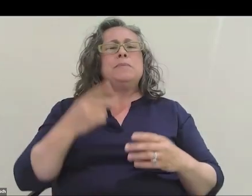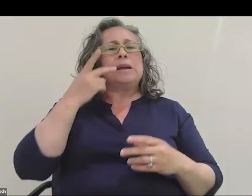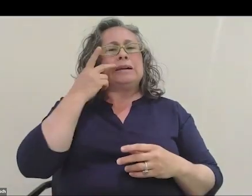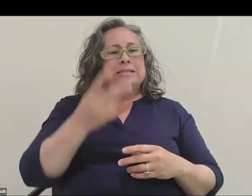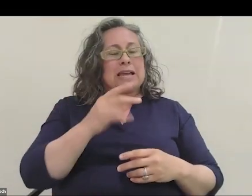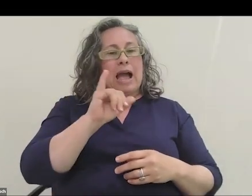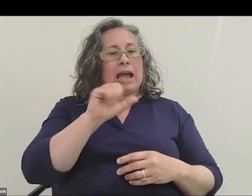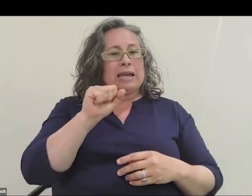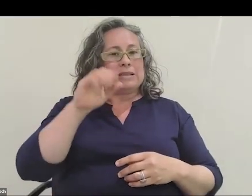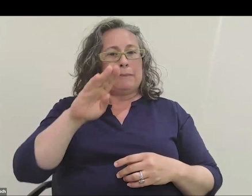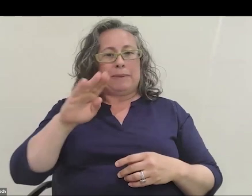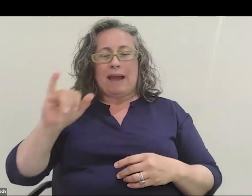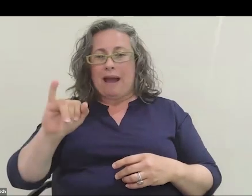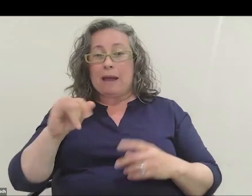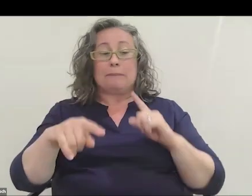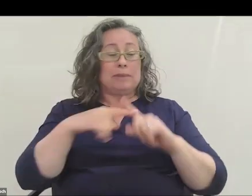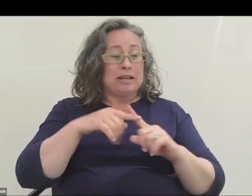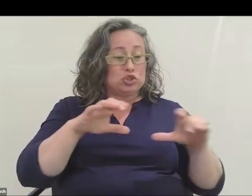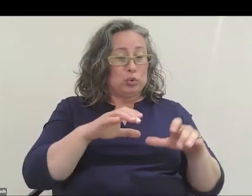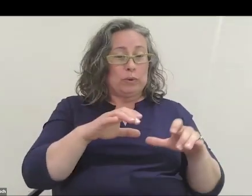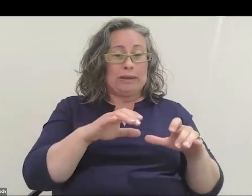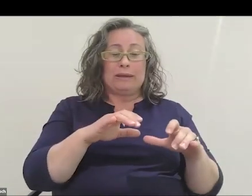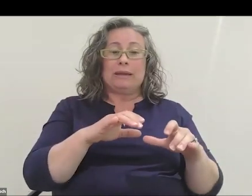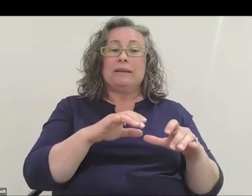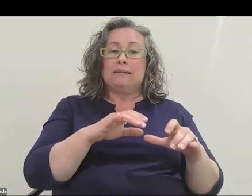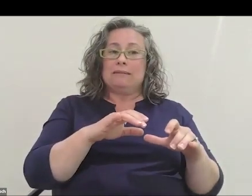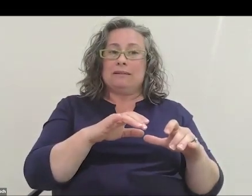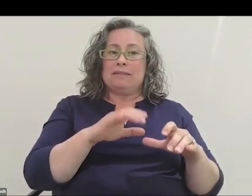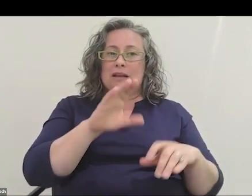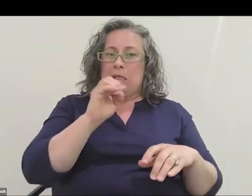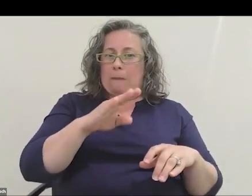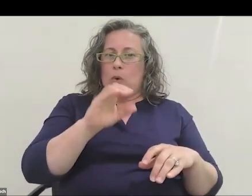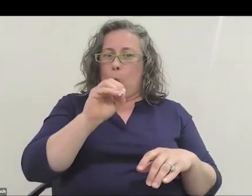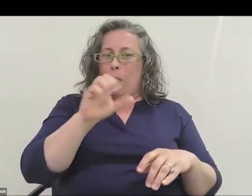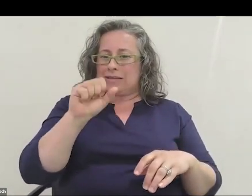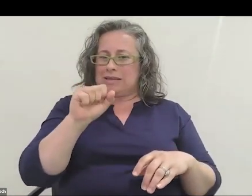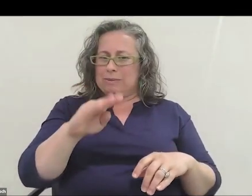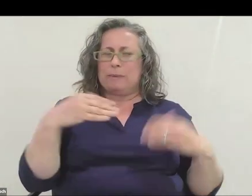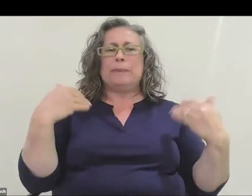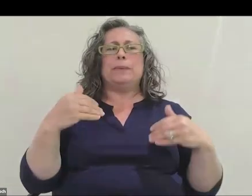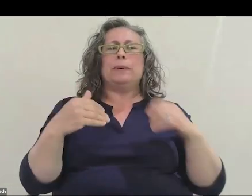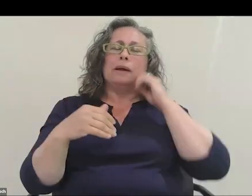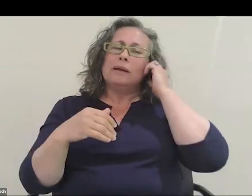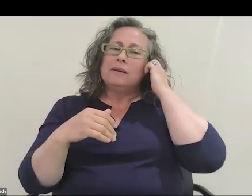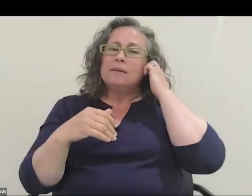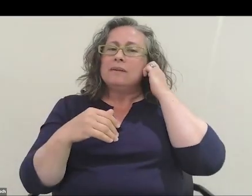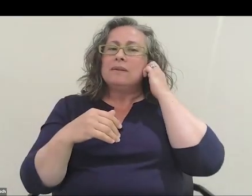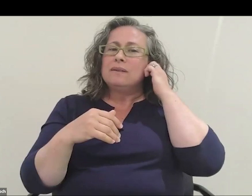and then doing the club at OSSB is that a lot of these programs are maybe worked with only a few people,